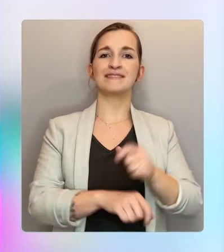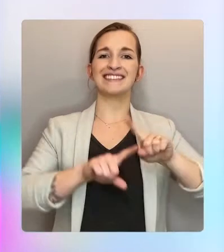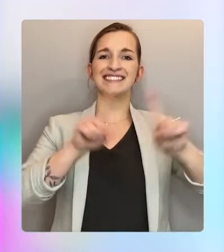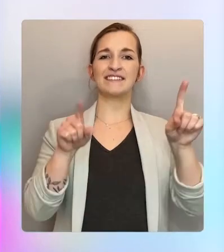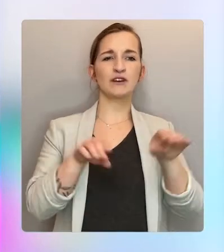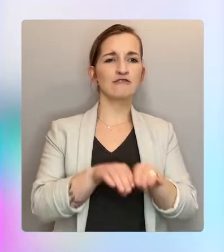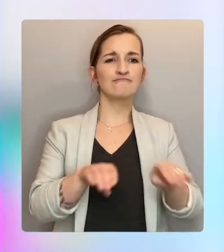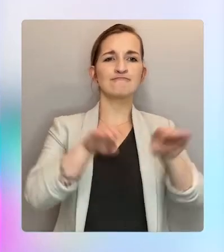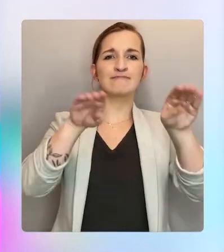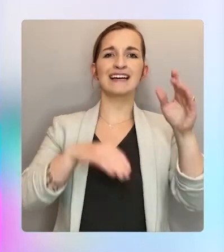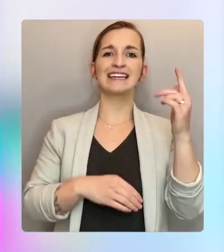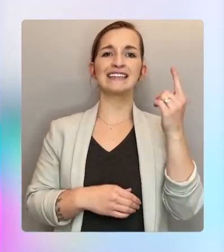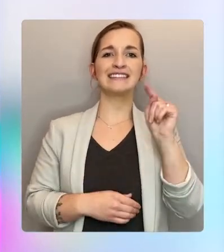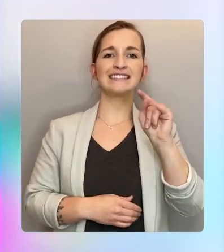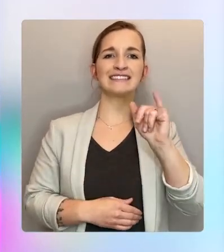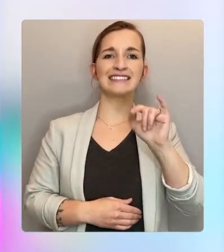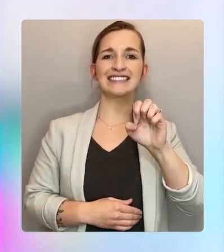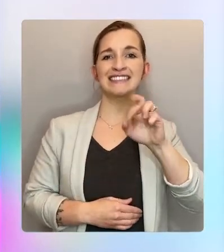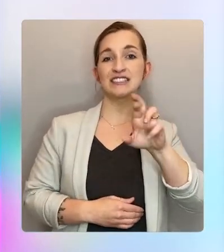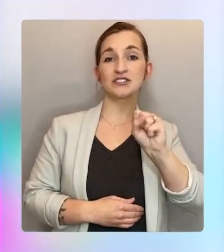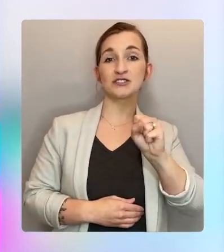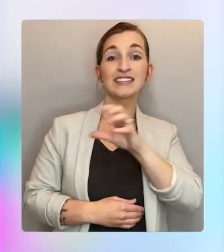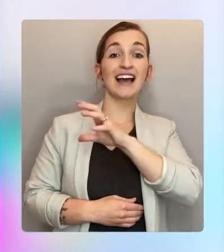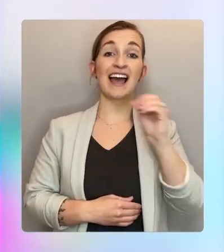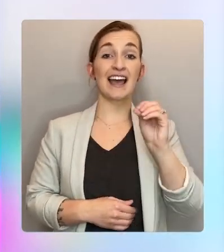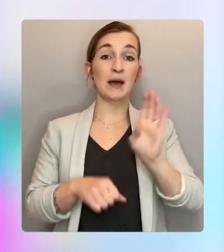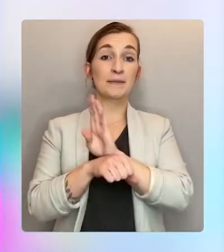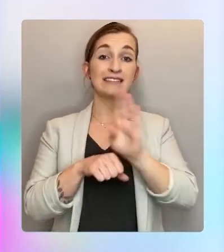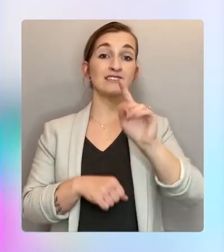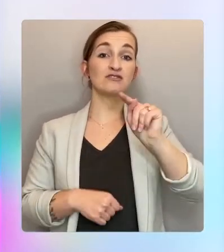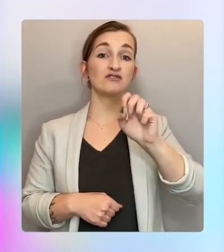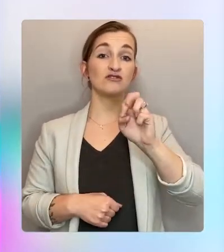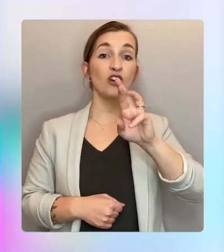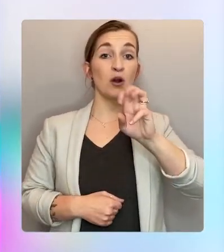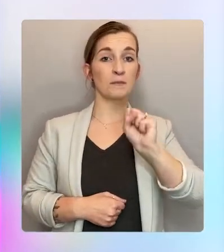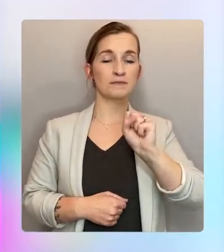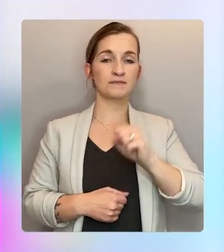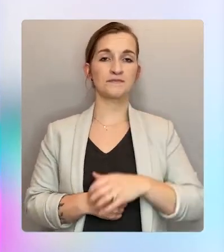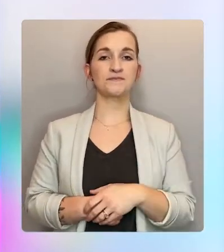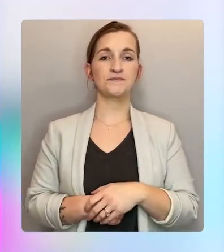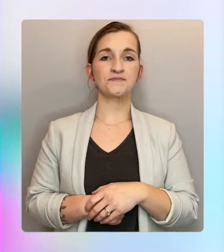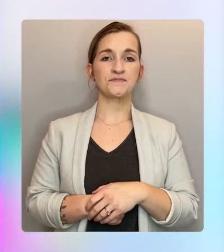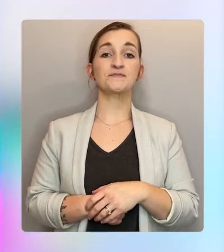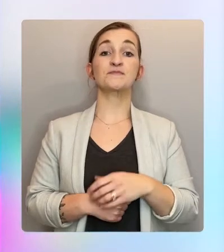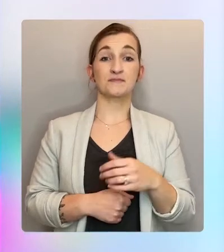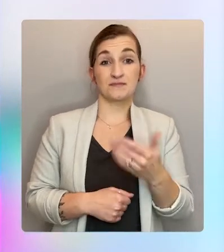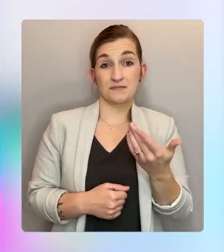Currently, developers can set up up to three tiers for a single subscription.